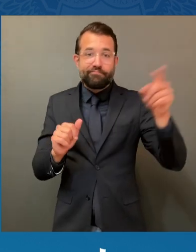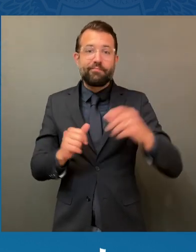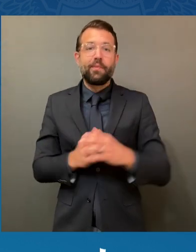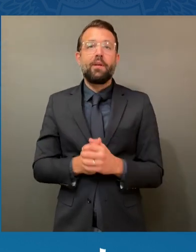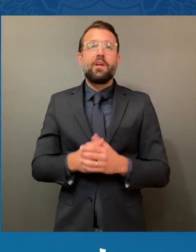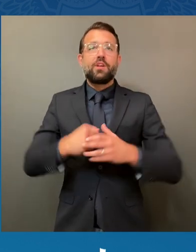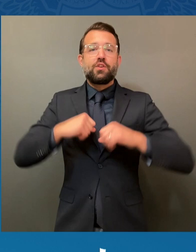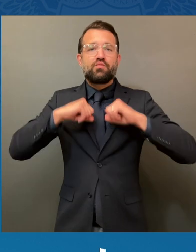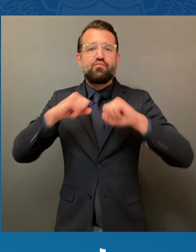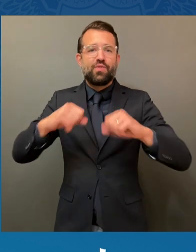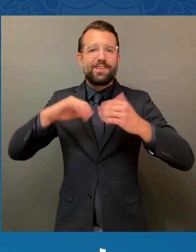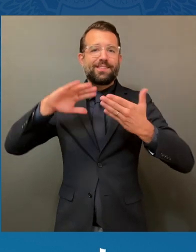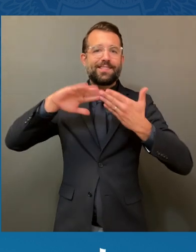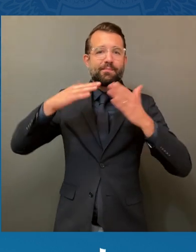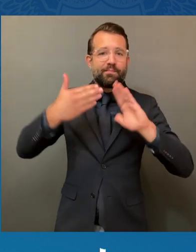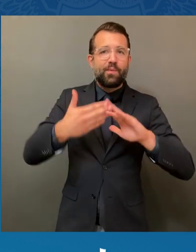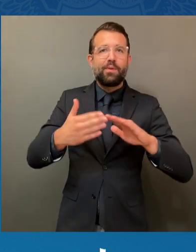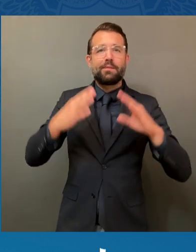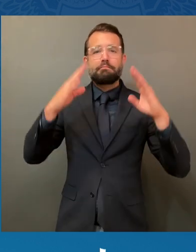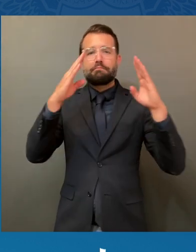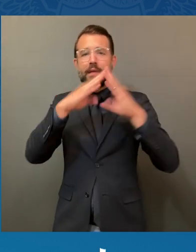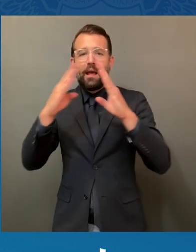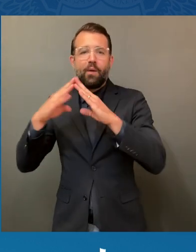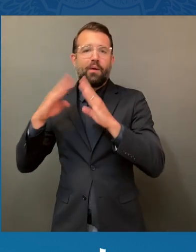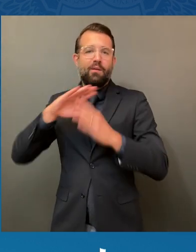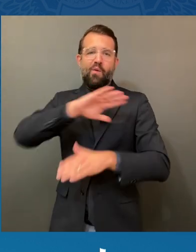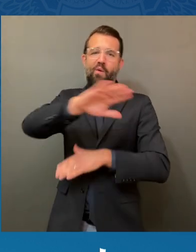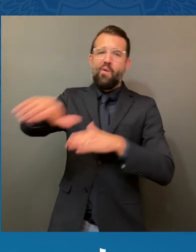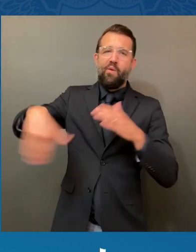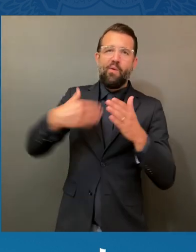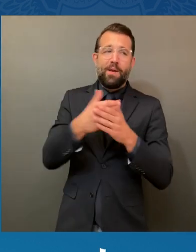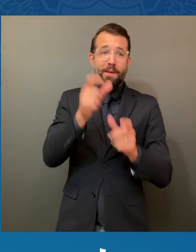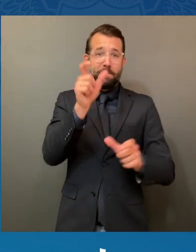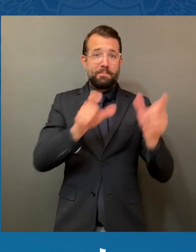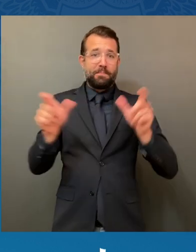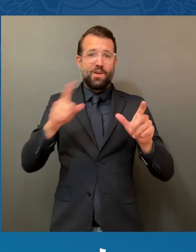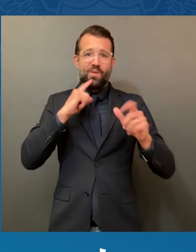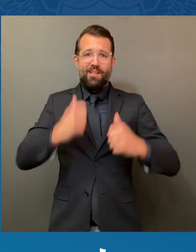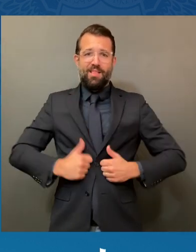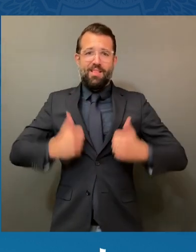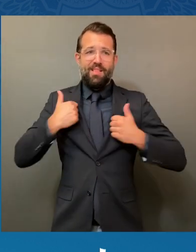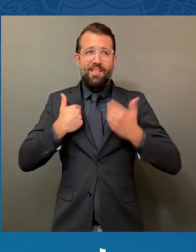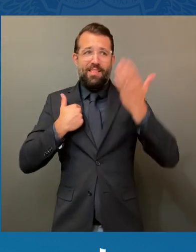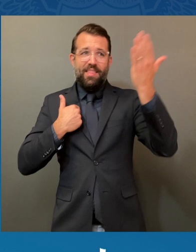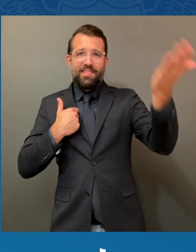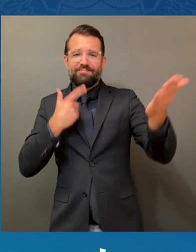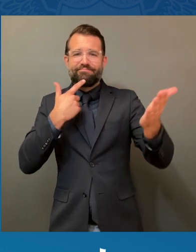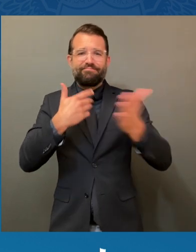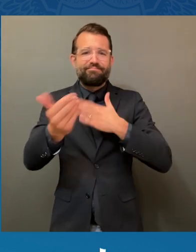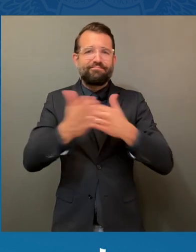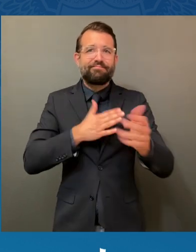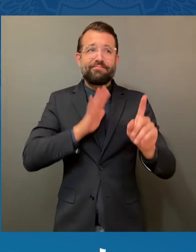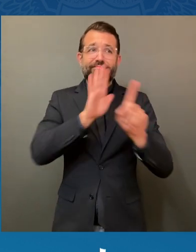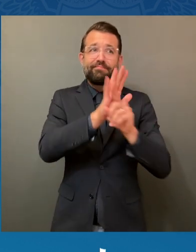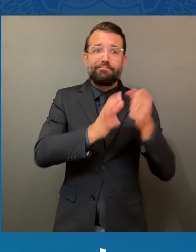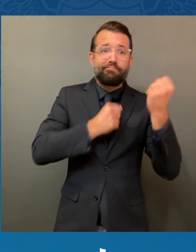of every San Franciscan, no matter who they loved. As California attorney general, she was on the front lines